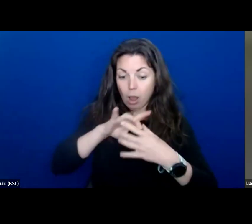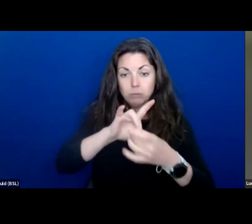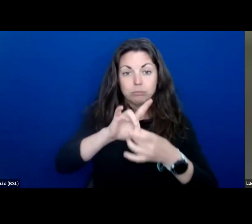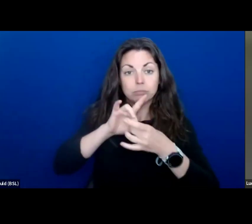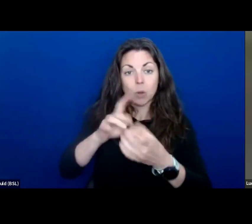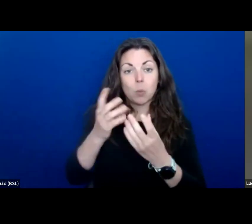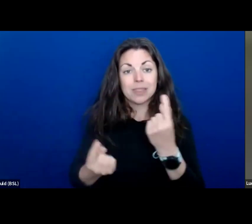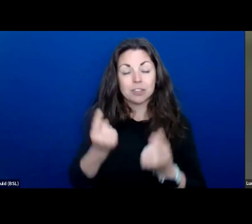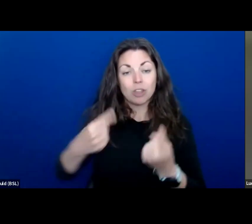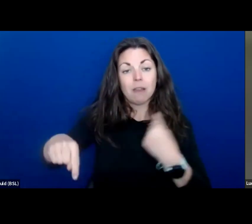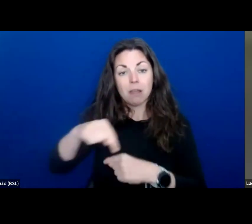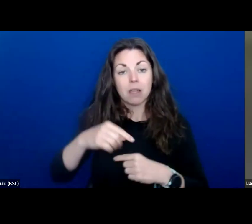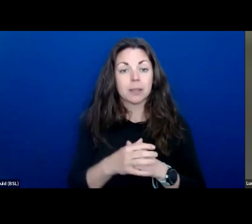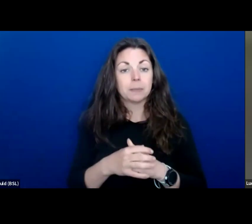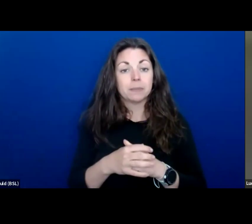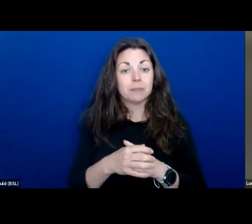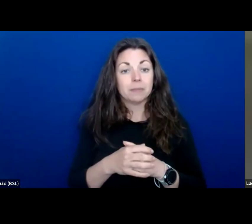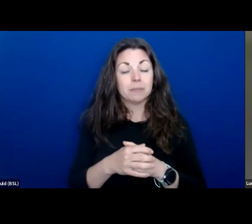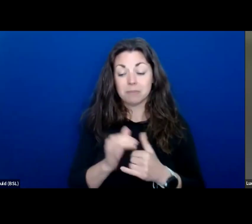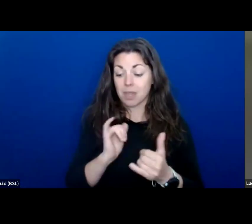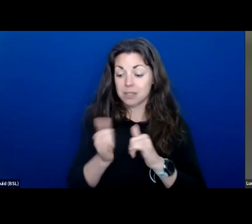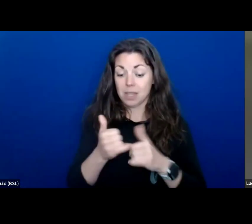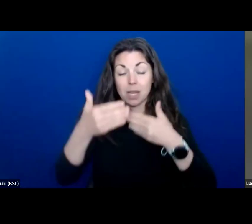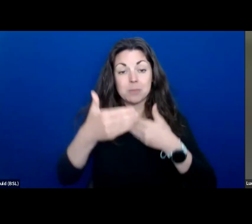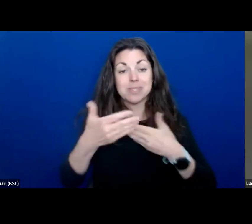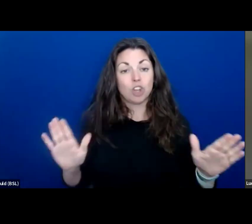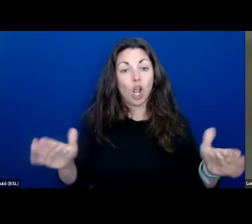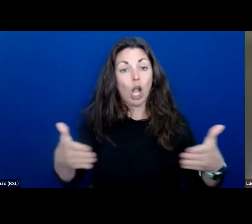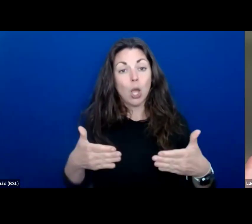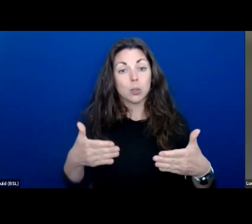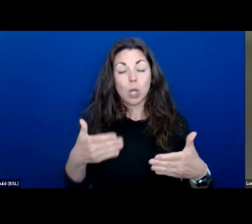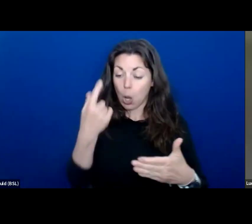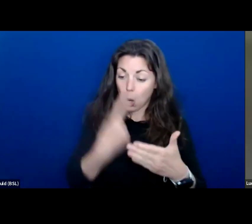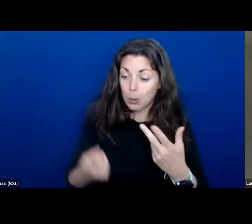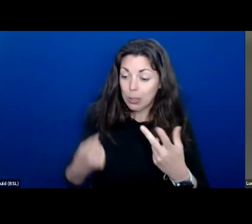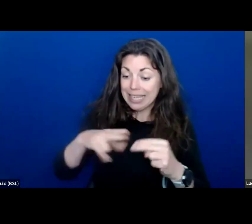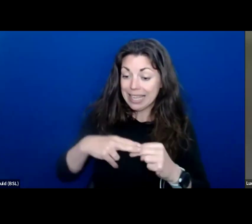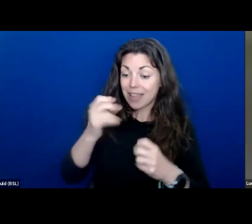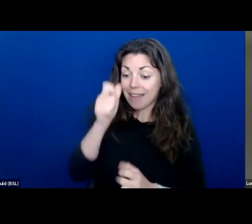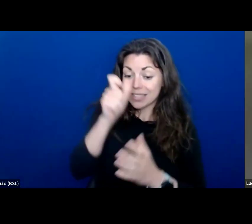So sometimes we have closed sessions just for people with disabilities, but we also run allyship